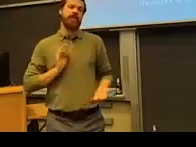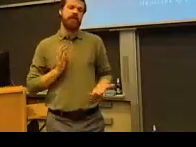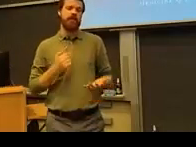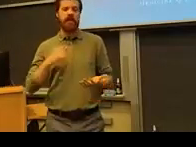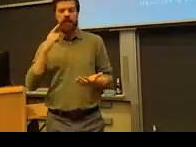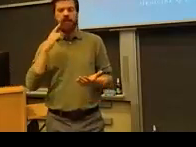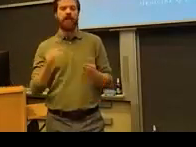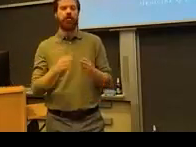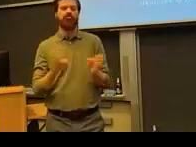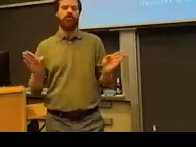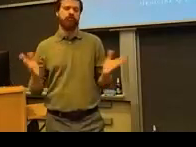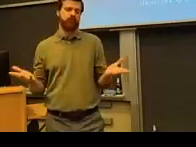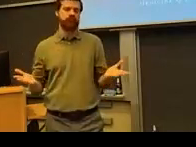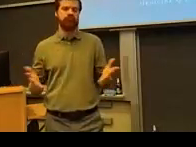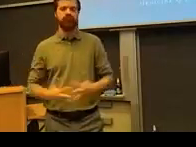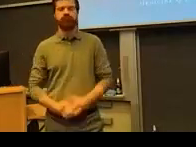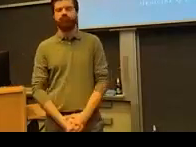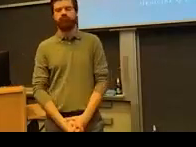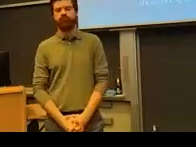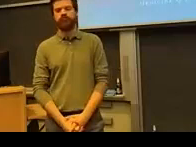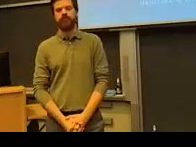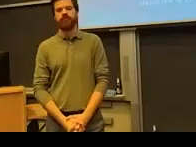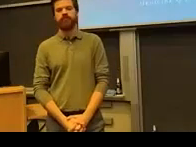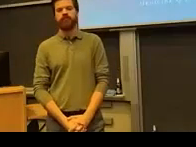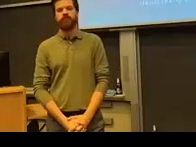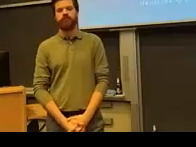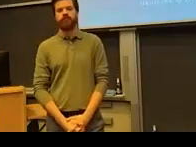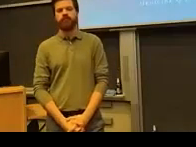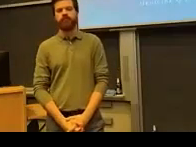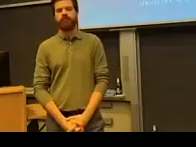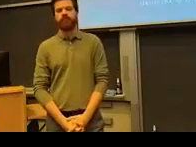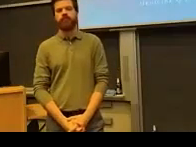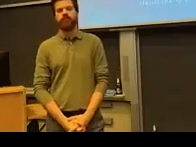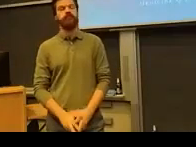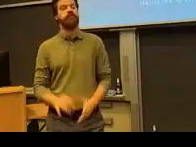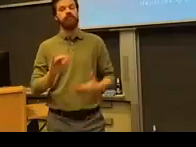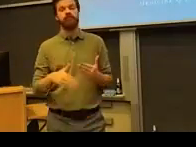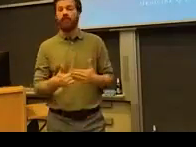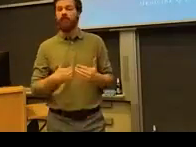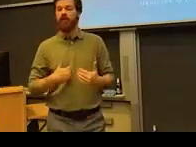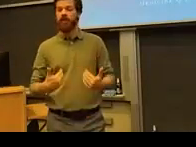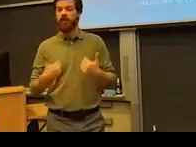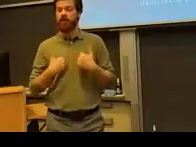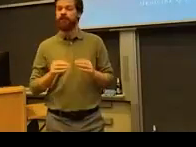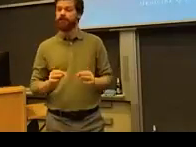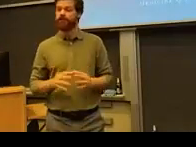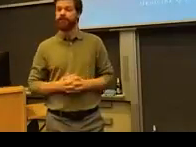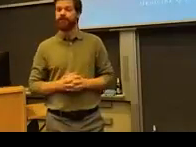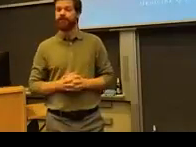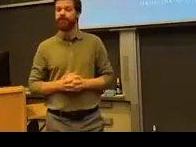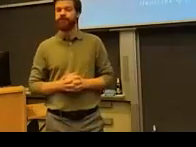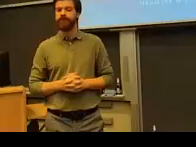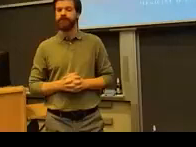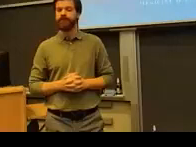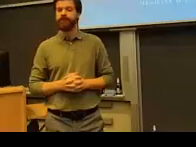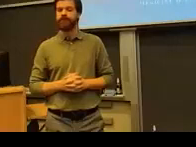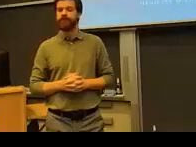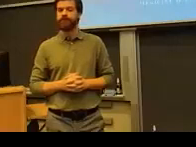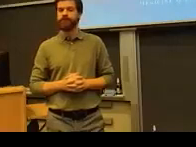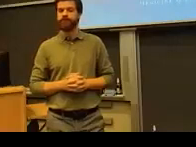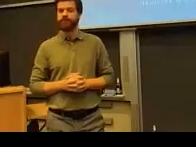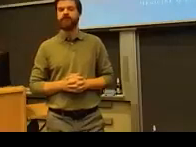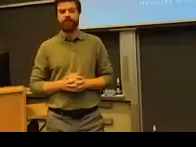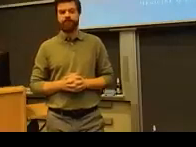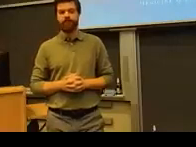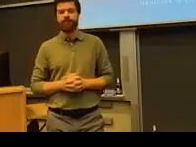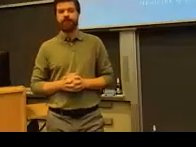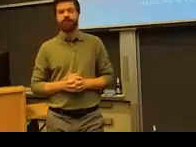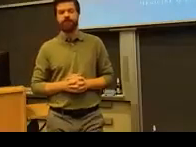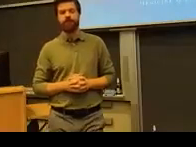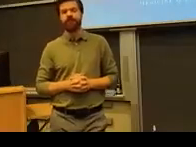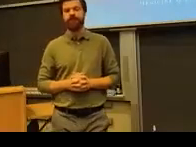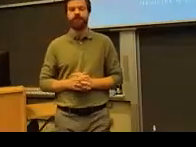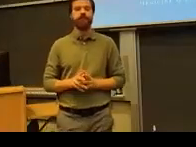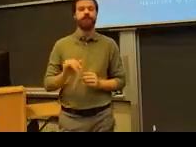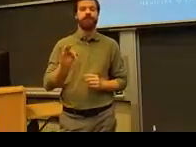board for everyone so and that's all I have had so and then uh if you guys want to get a hold of